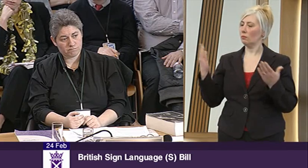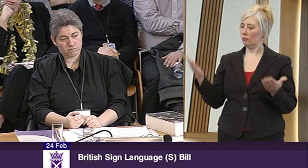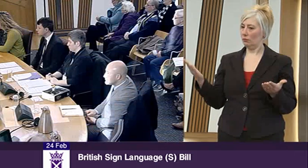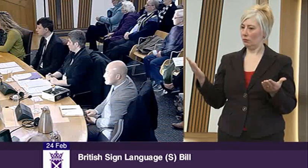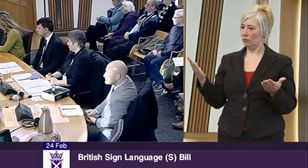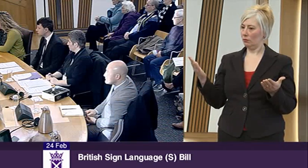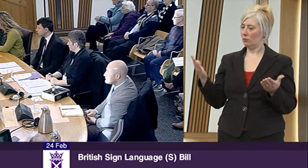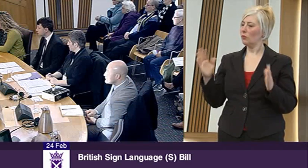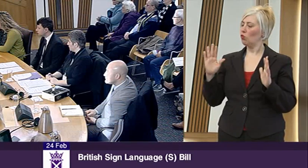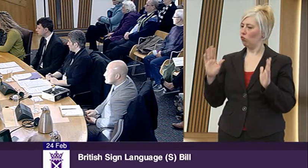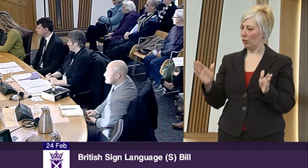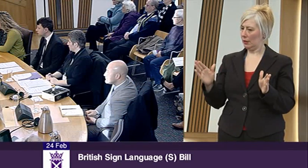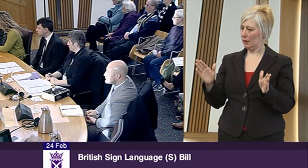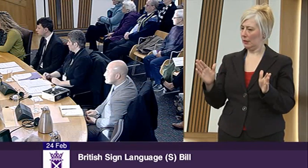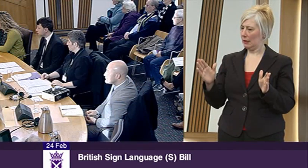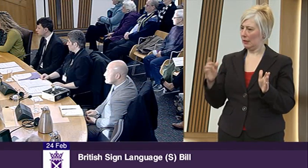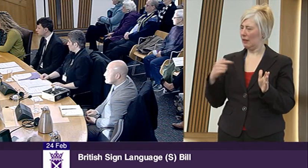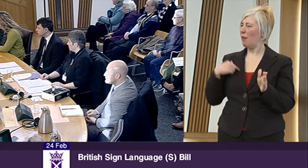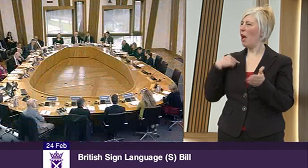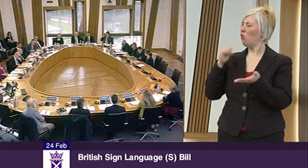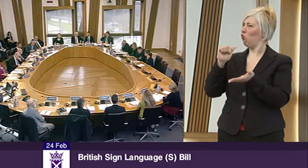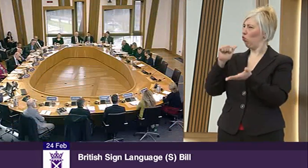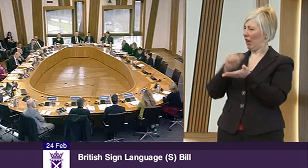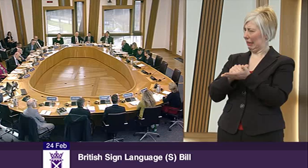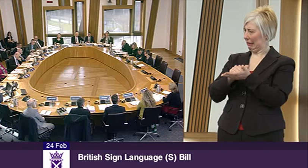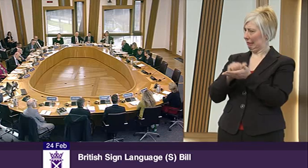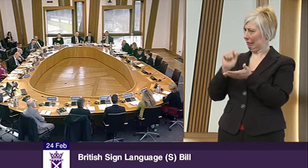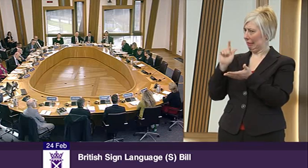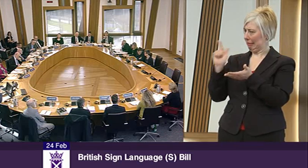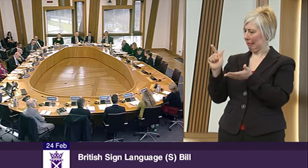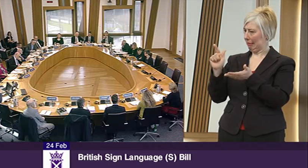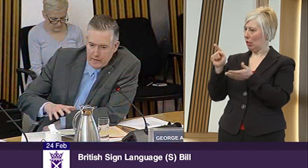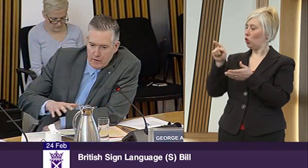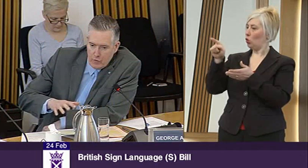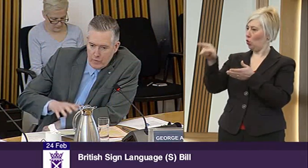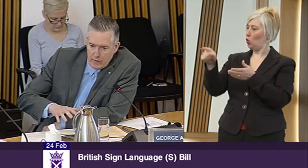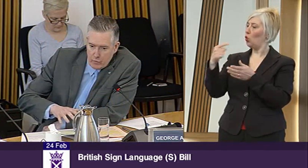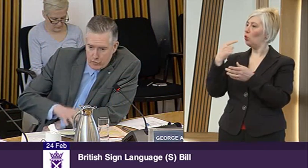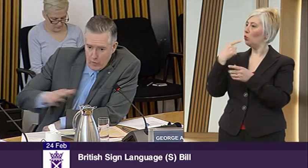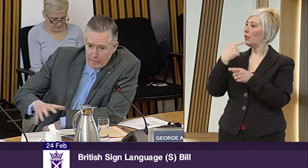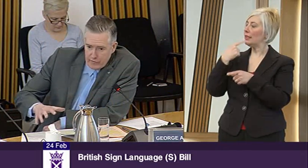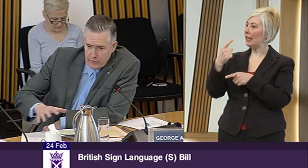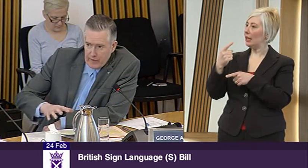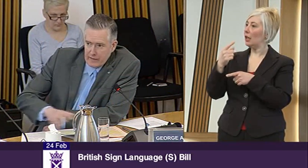George Adam: Are you saying that we need to stick with the idea of a national review but